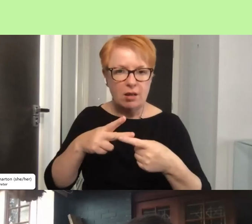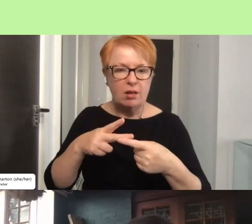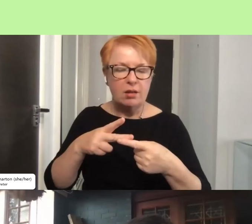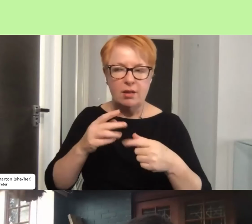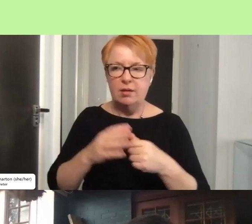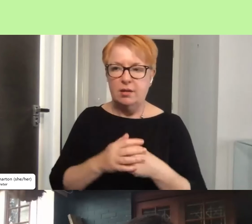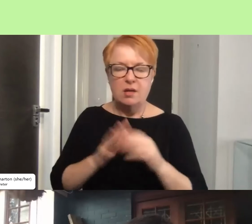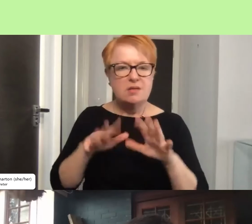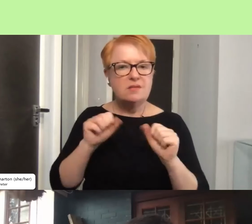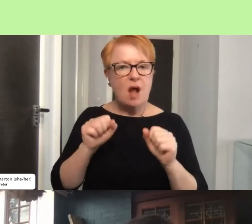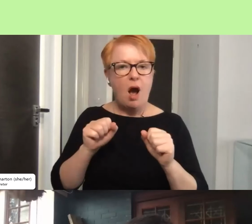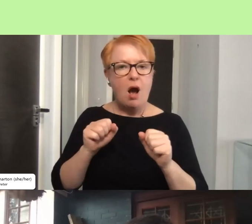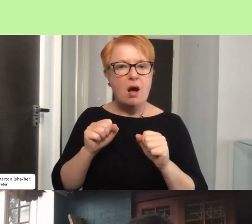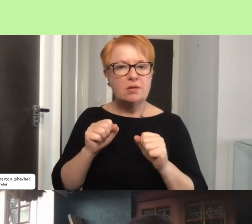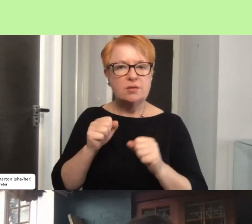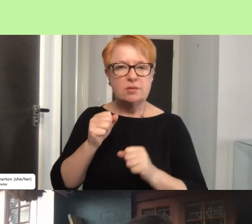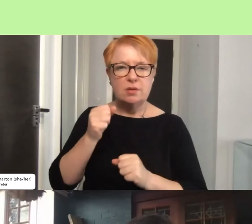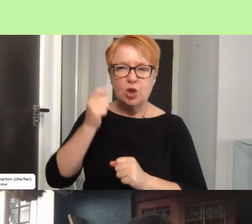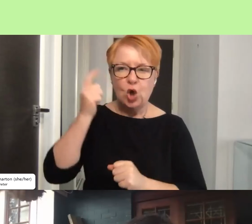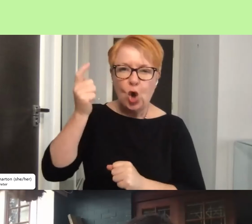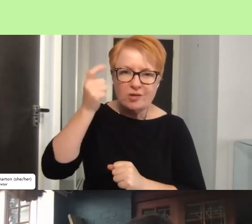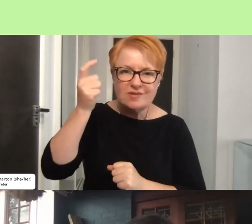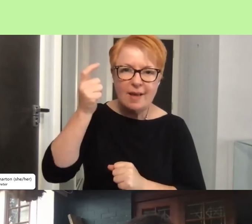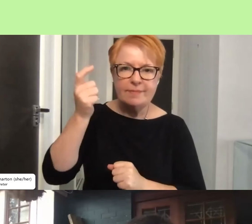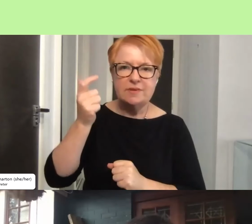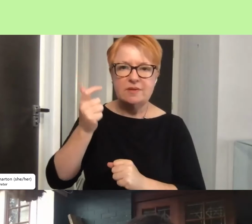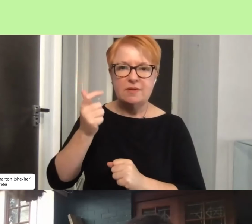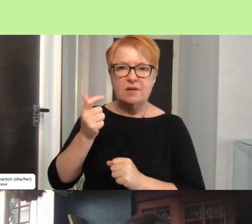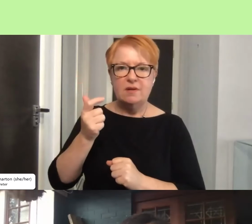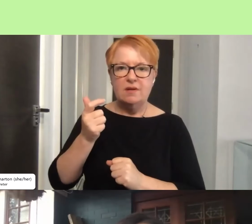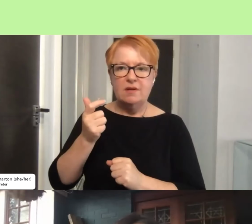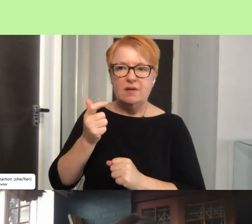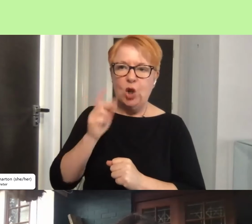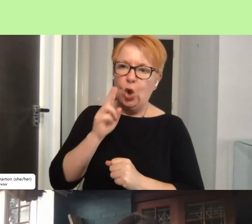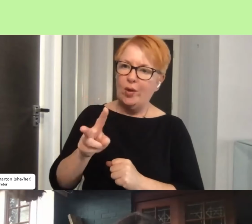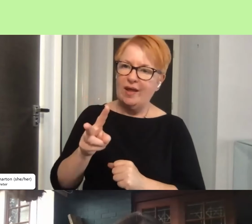going beyond the slow functioning museum, especially Western Museum contexts.